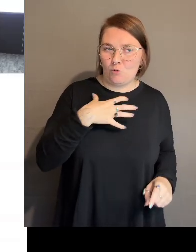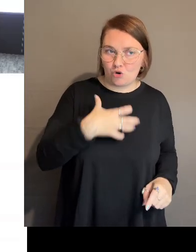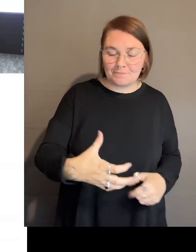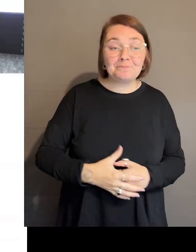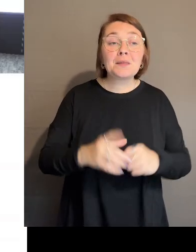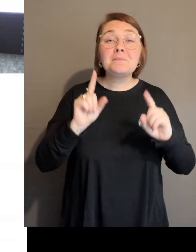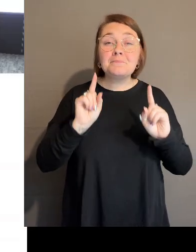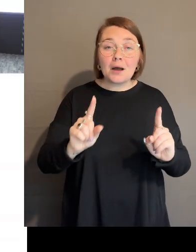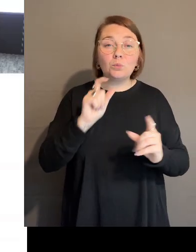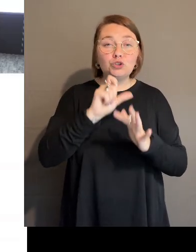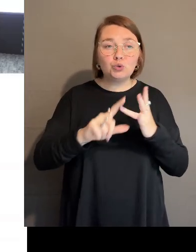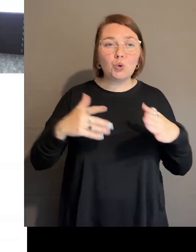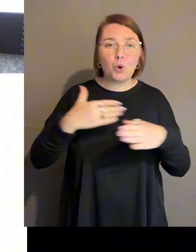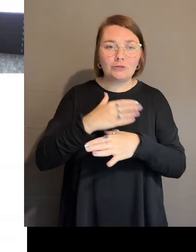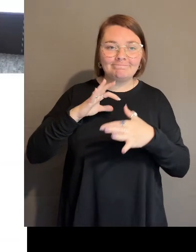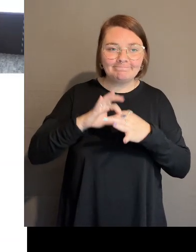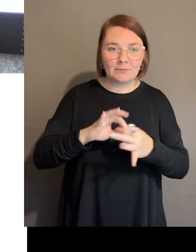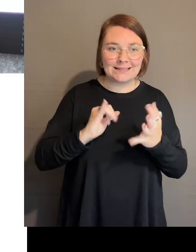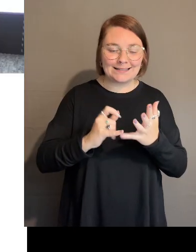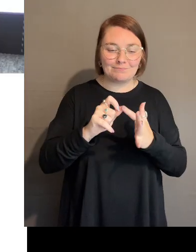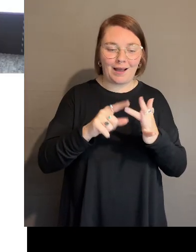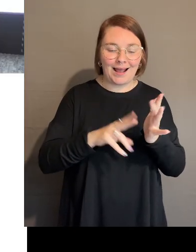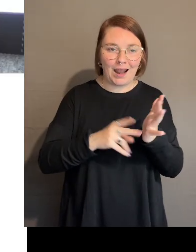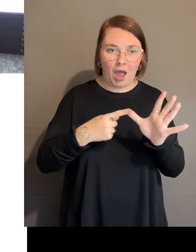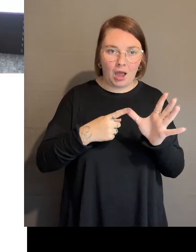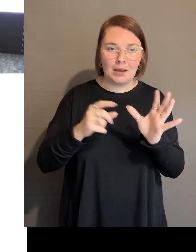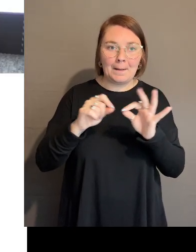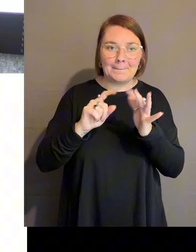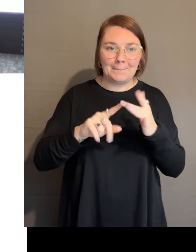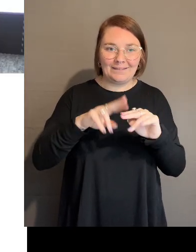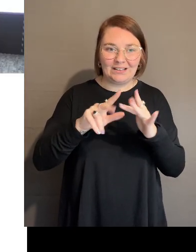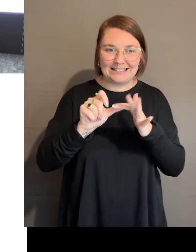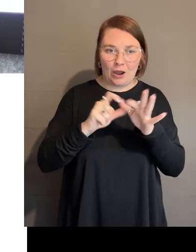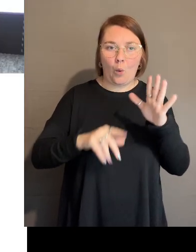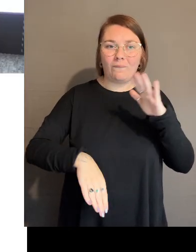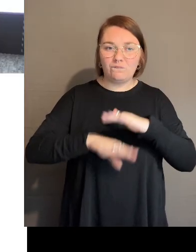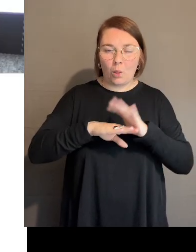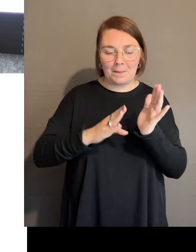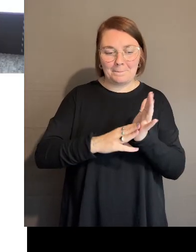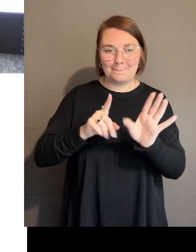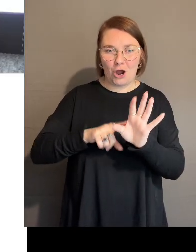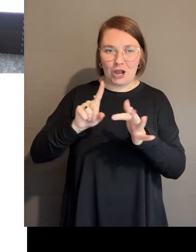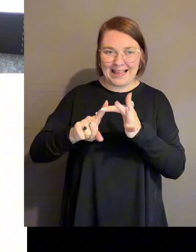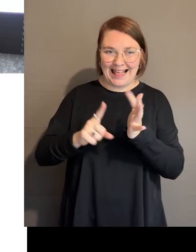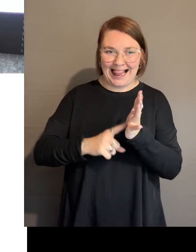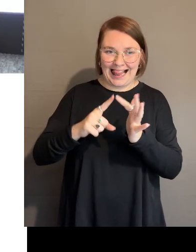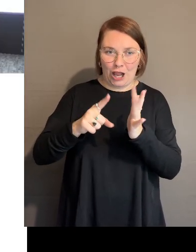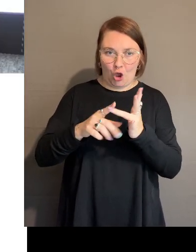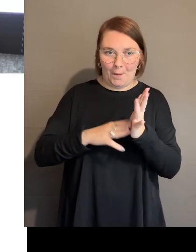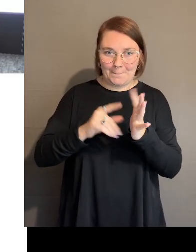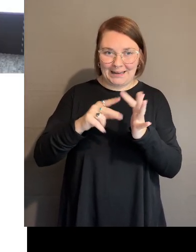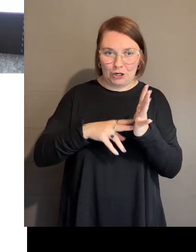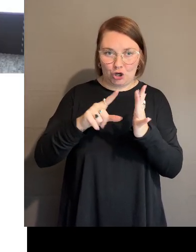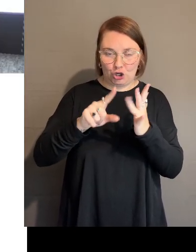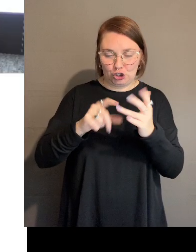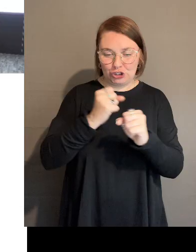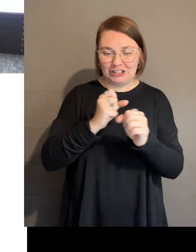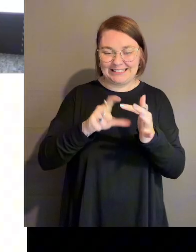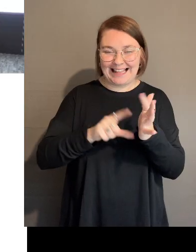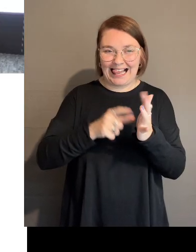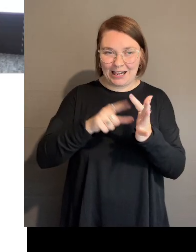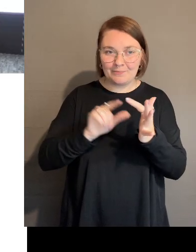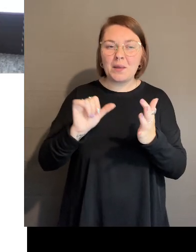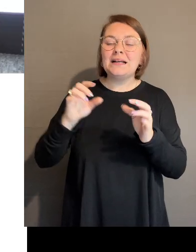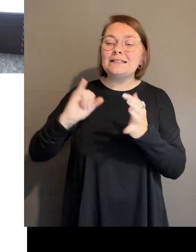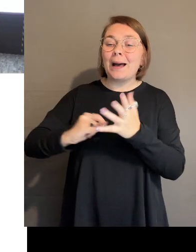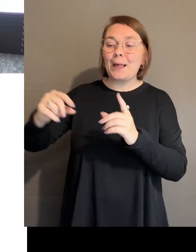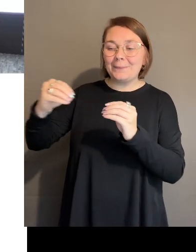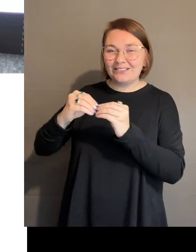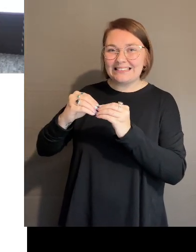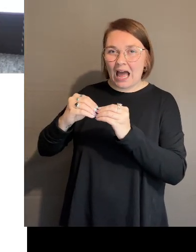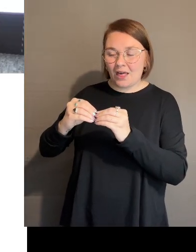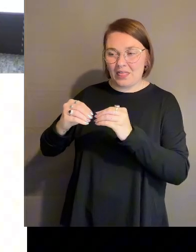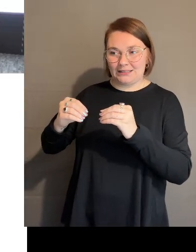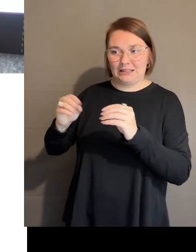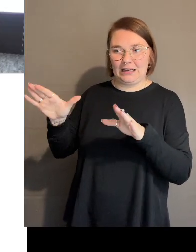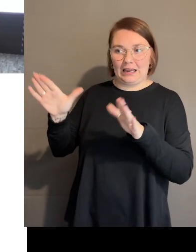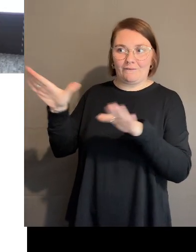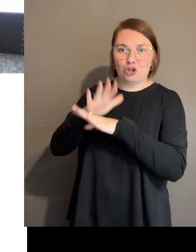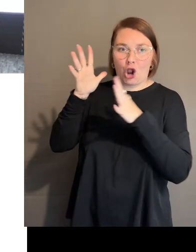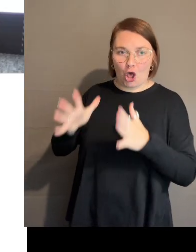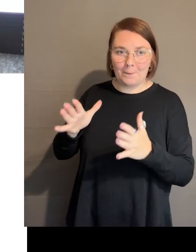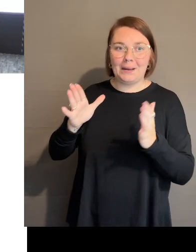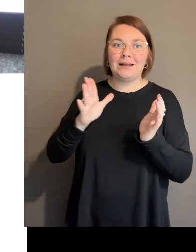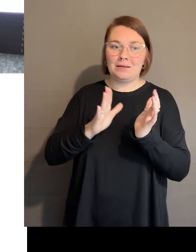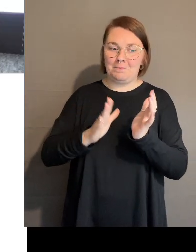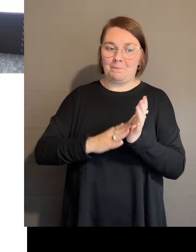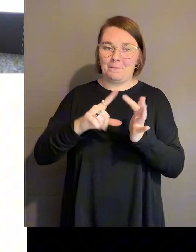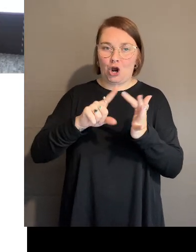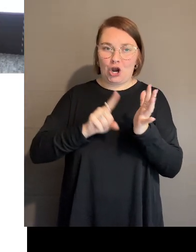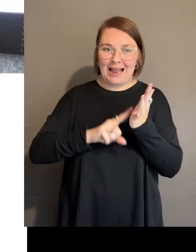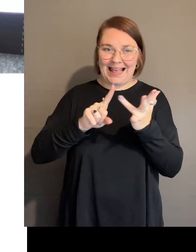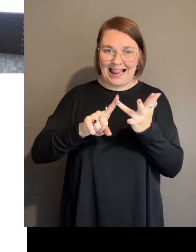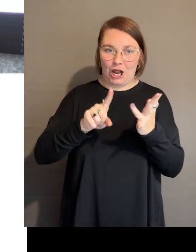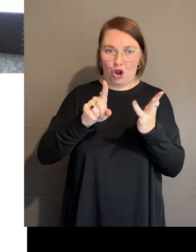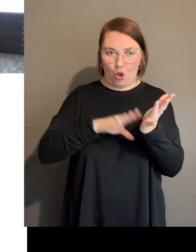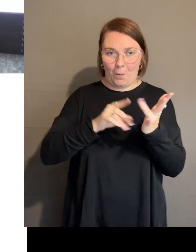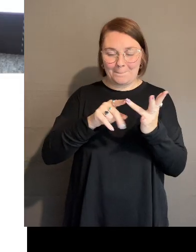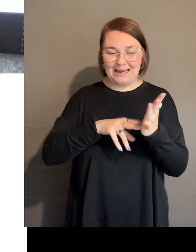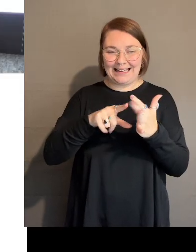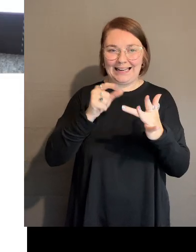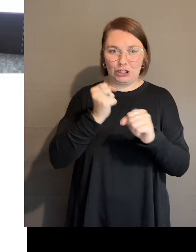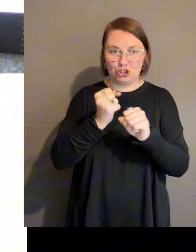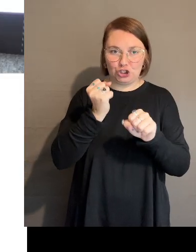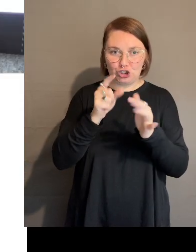But then we also do work related to spina bifida, or myelomeningocele. Spina bifida covers a bunch of different diagnoses, and myelomeningocele is the most common and the most severe, so that tends to be the one diagnosis that we focus on.